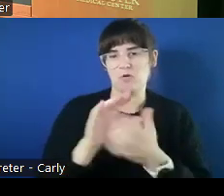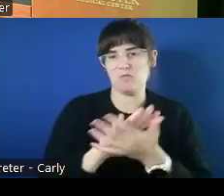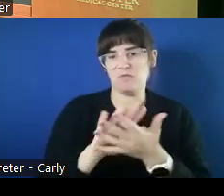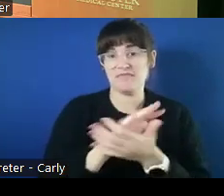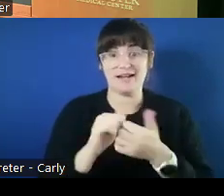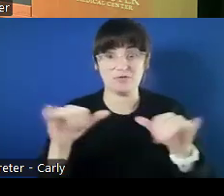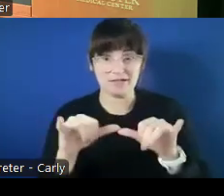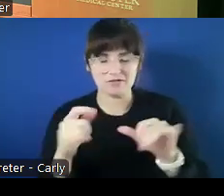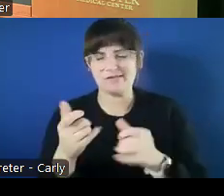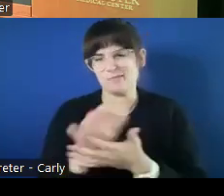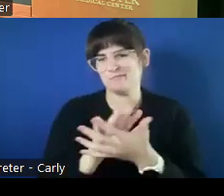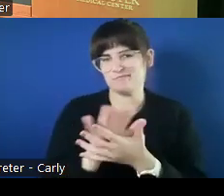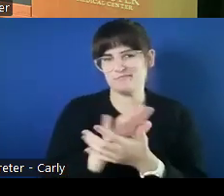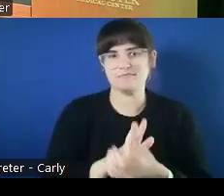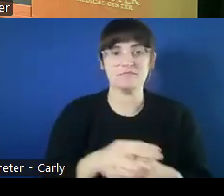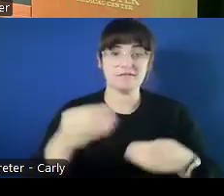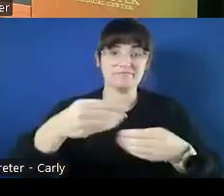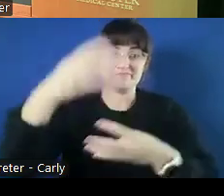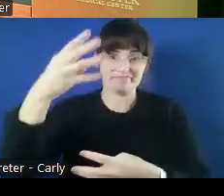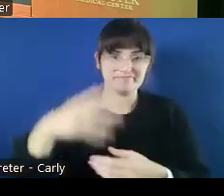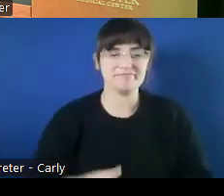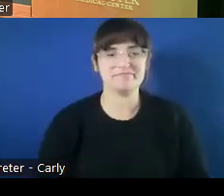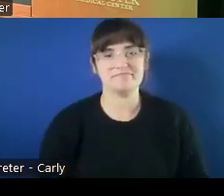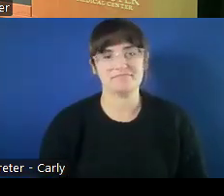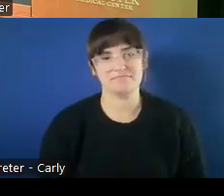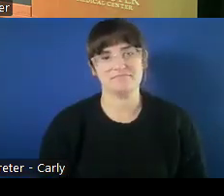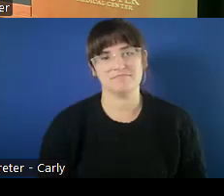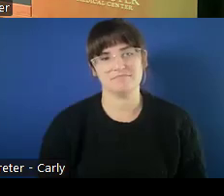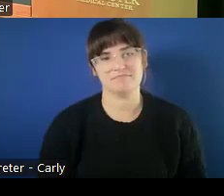but here's just kind of a smattering of them we sometimes kind of group them into different types